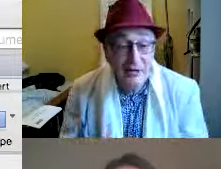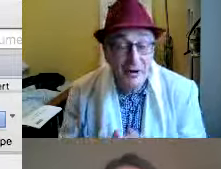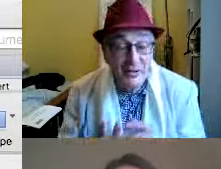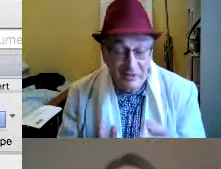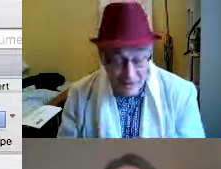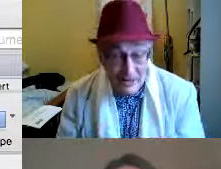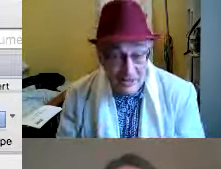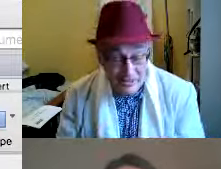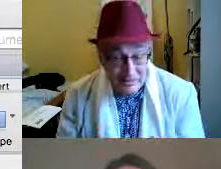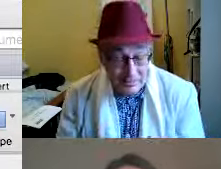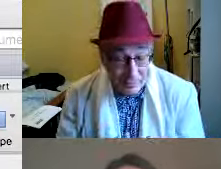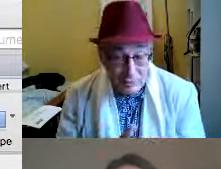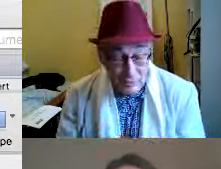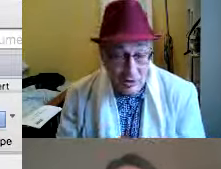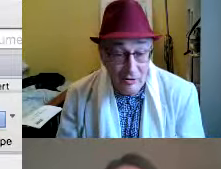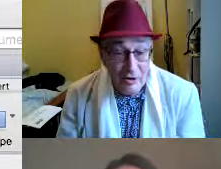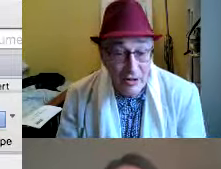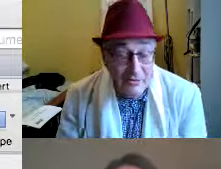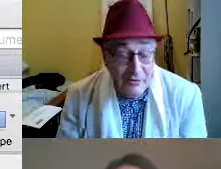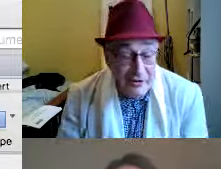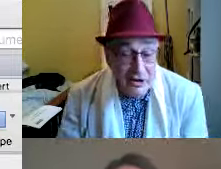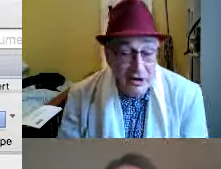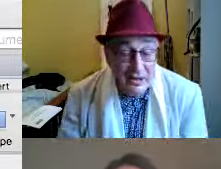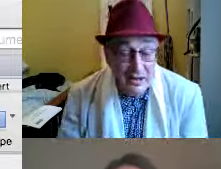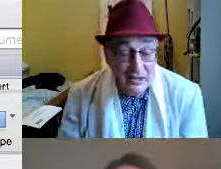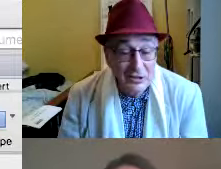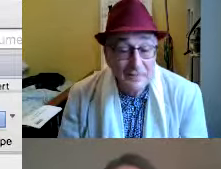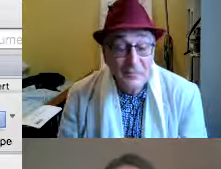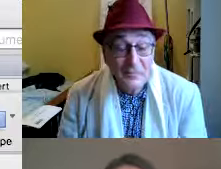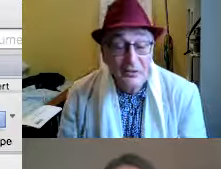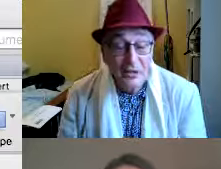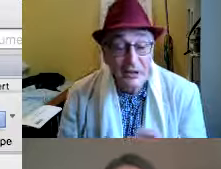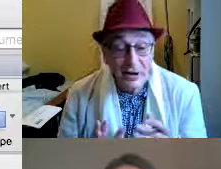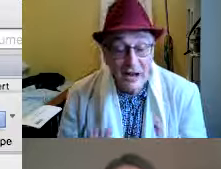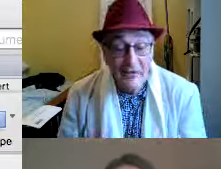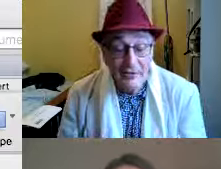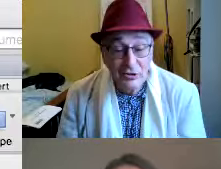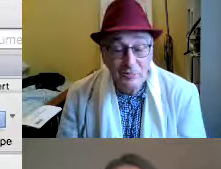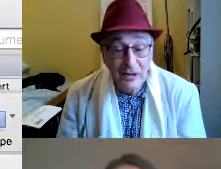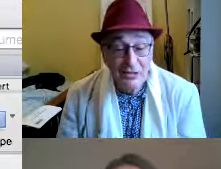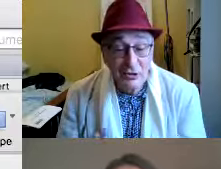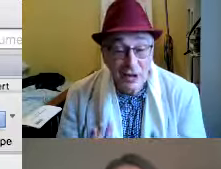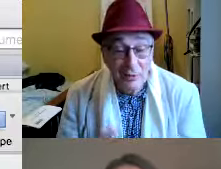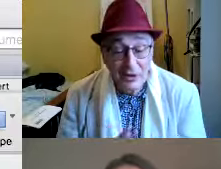but they're really in very early and they don't have their own space so they will be